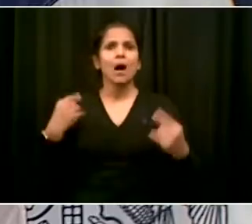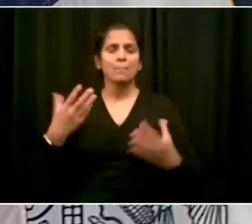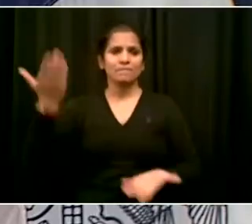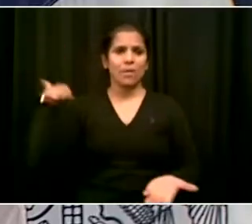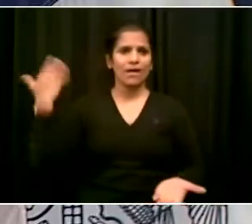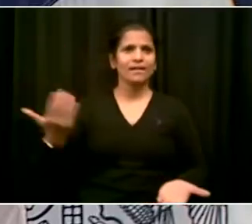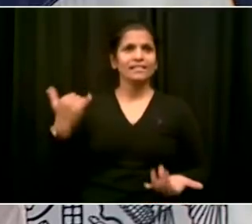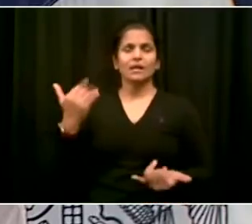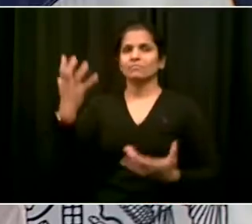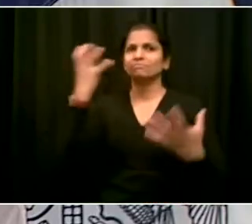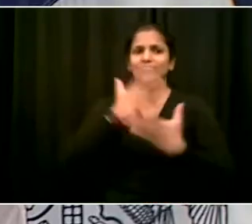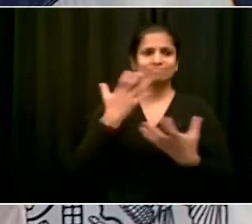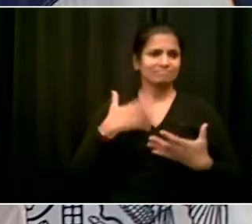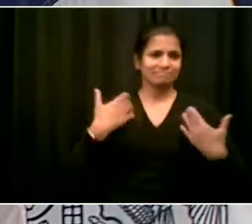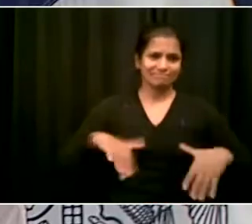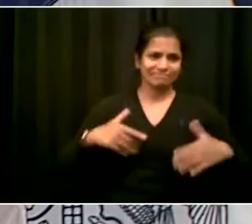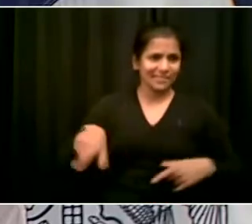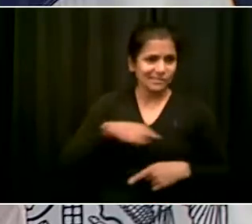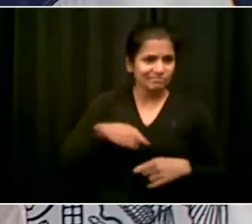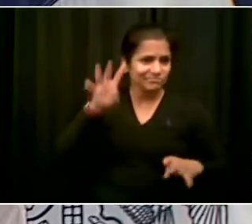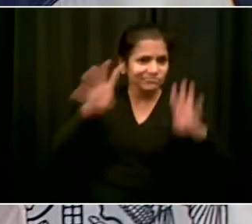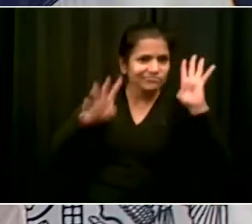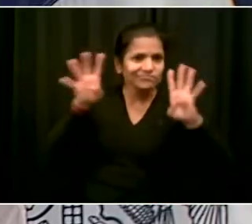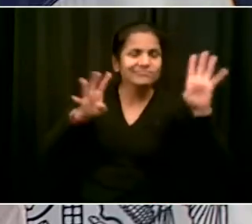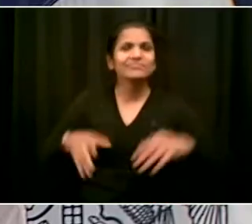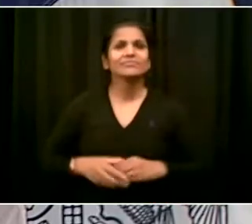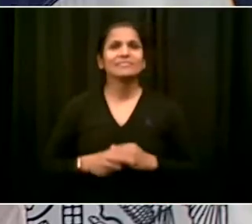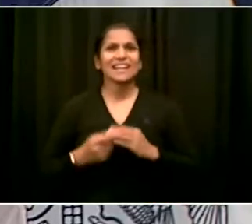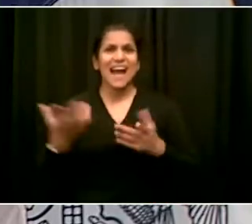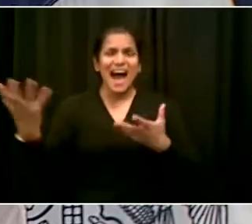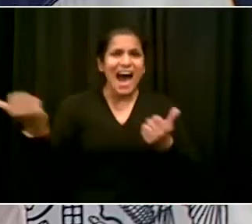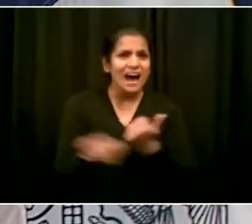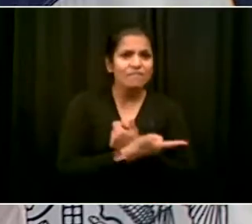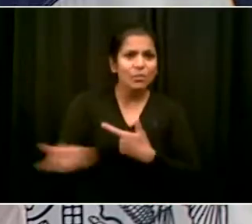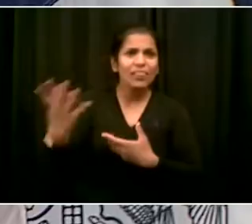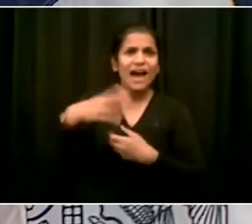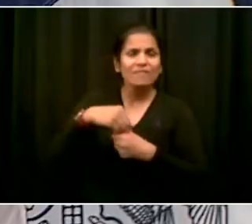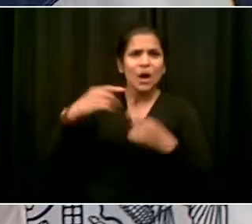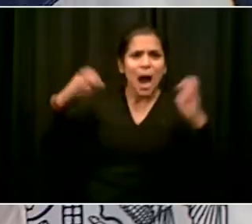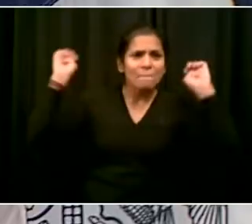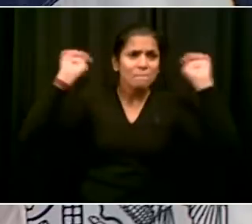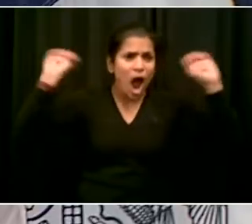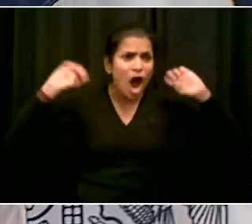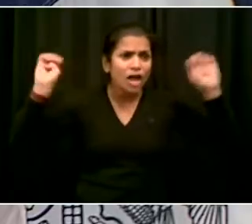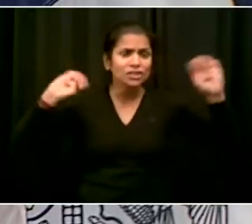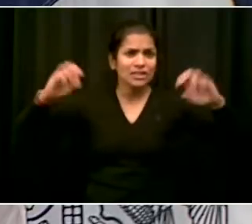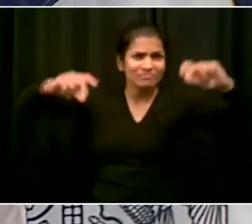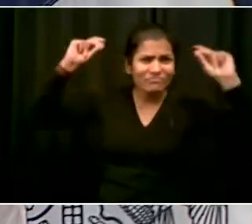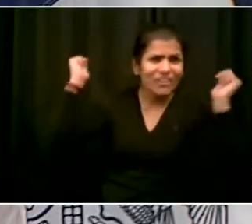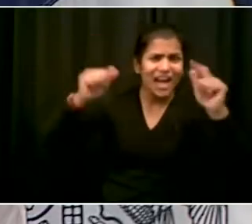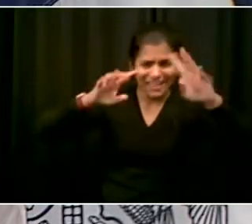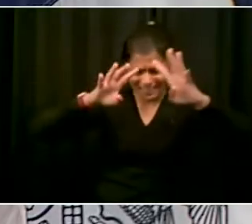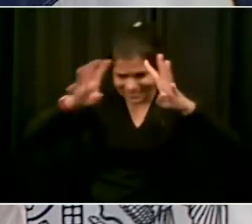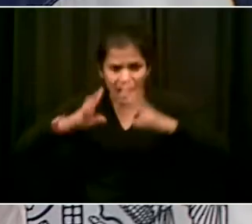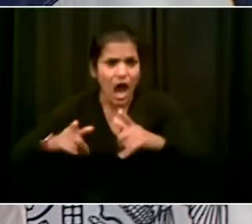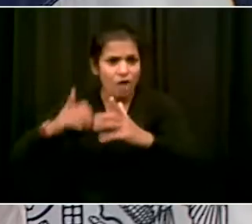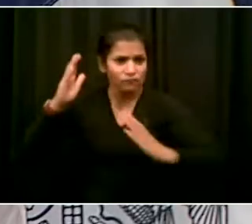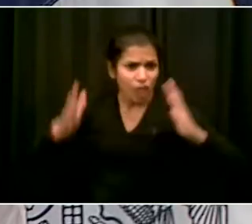PRODUCING G VENTILATORS HERE IN NEW YORK CITY HASN'T BEEN DONE, WAS DONE ON A CRISIS AND EMERGENCY BBISAS,